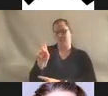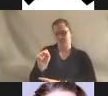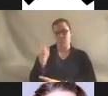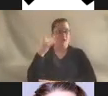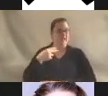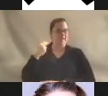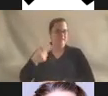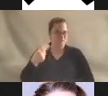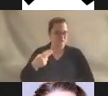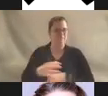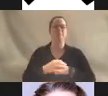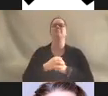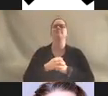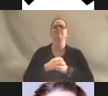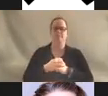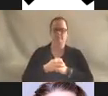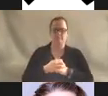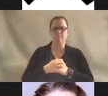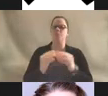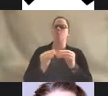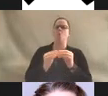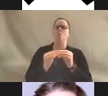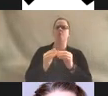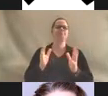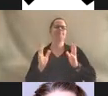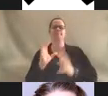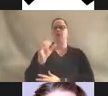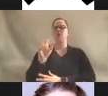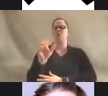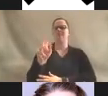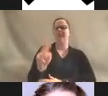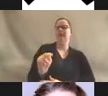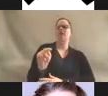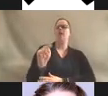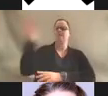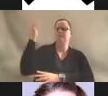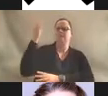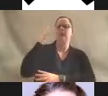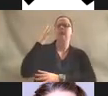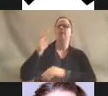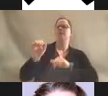as a more Caribbean facing southern United States City.